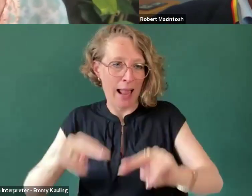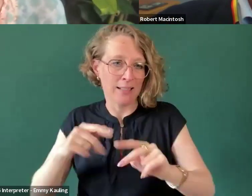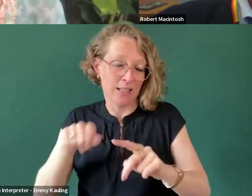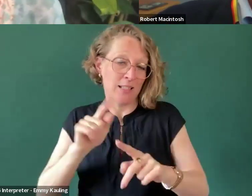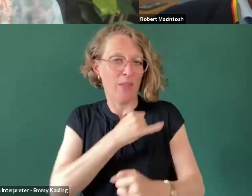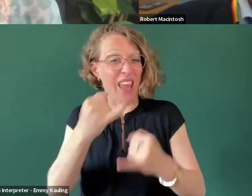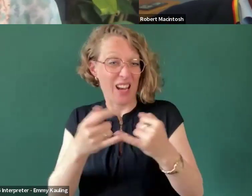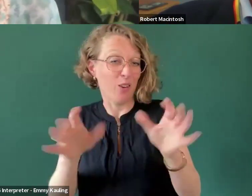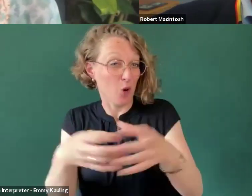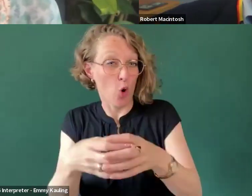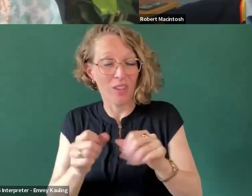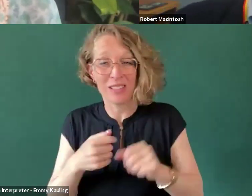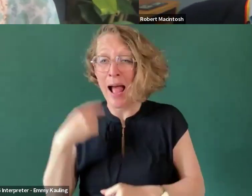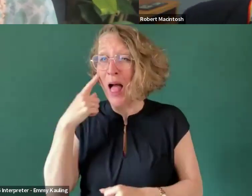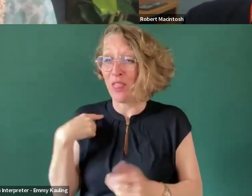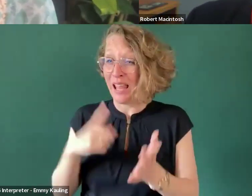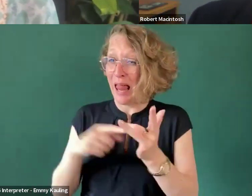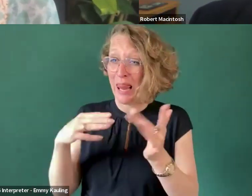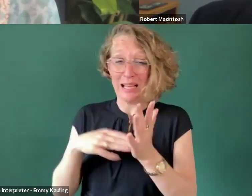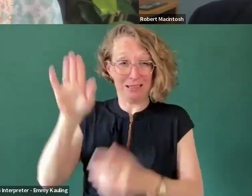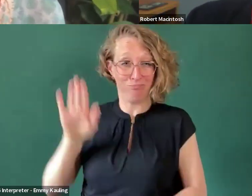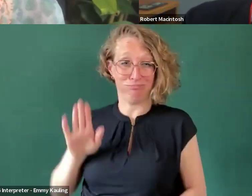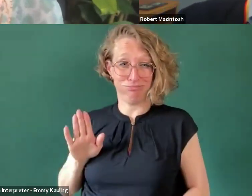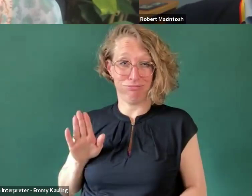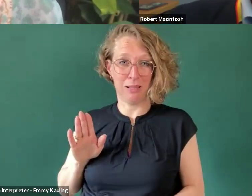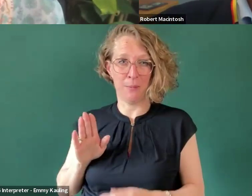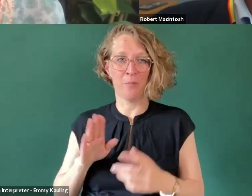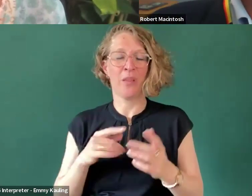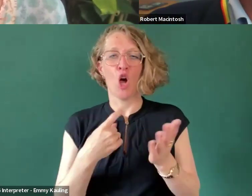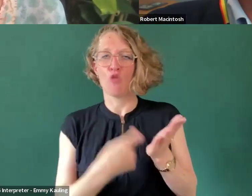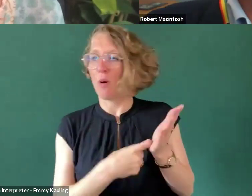it doesn't look like Liz has kept her hand up. (Robert:) Liz has said in the chat that she did